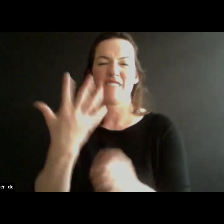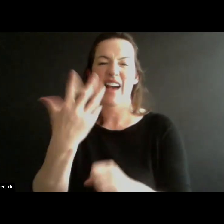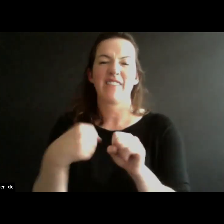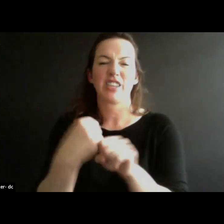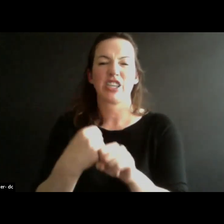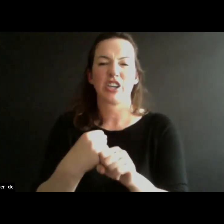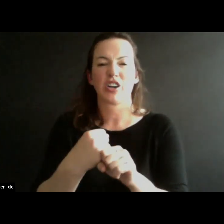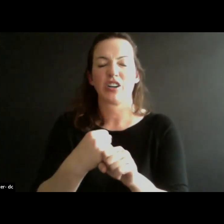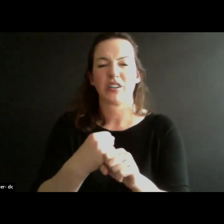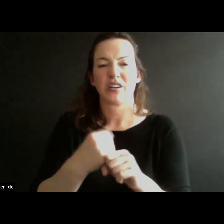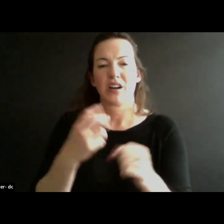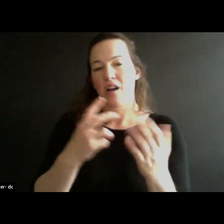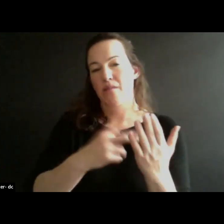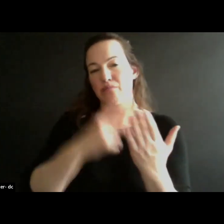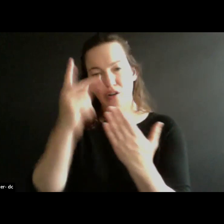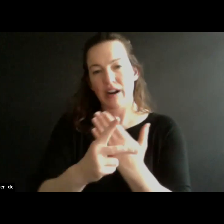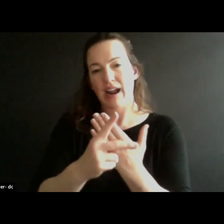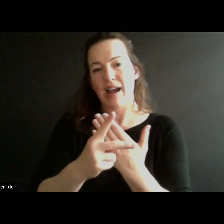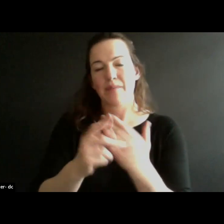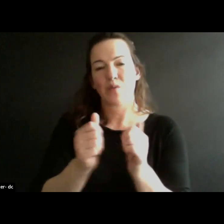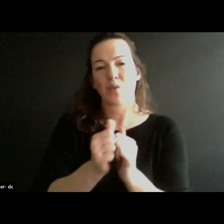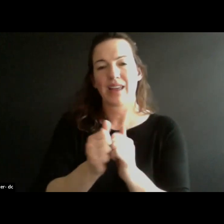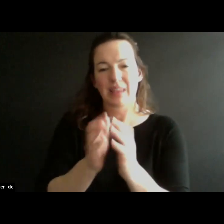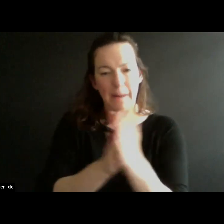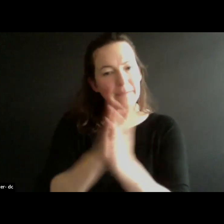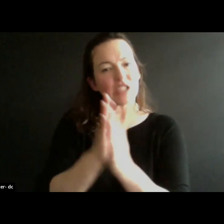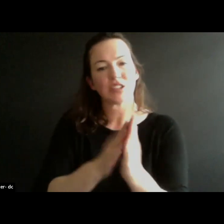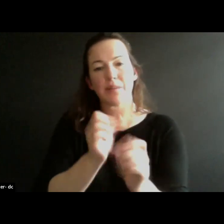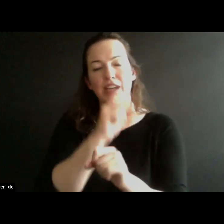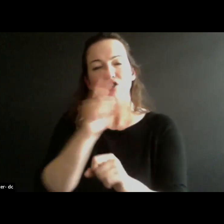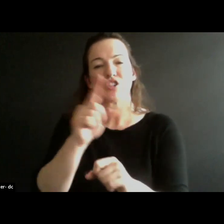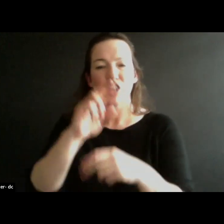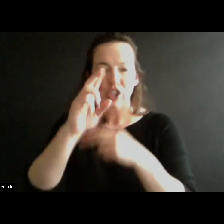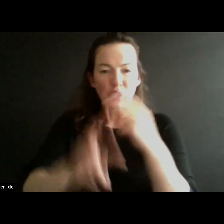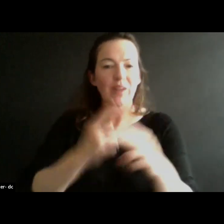making and programming with the mission to ensure universal access to fast, reliable